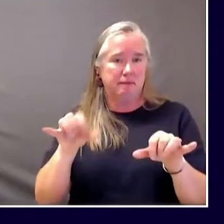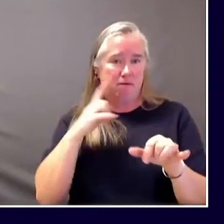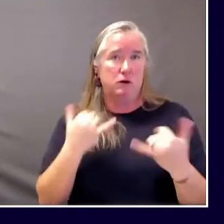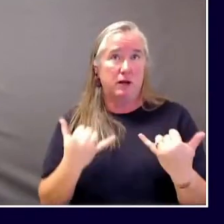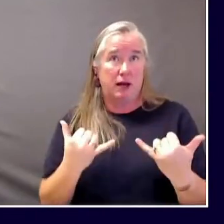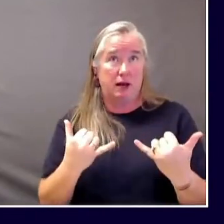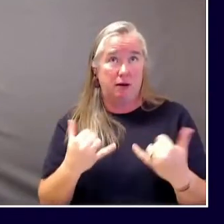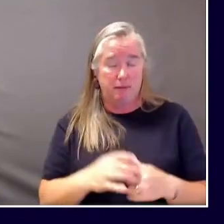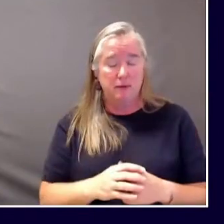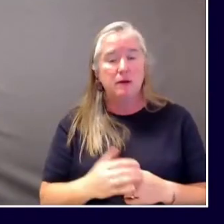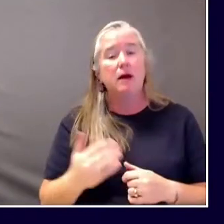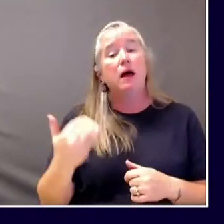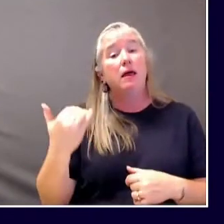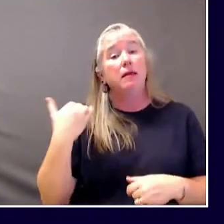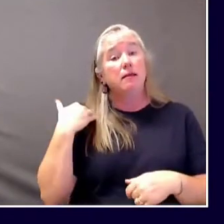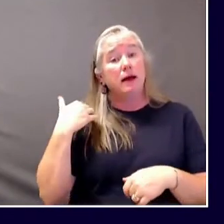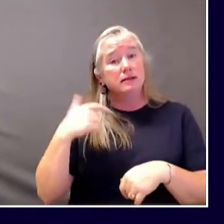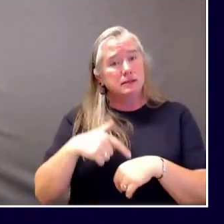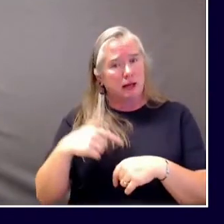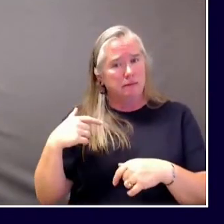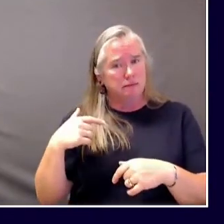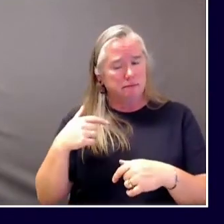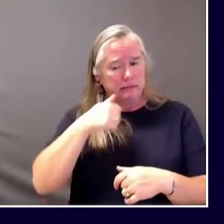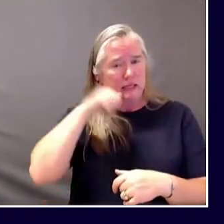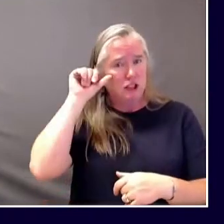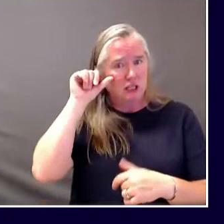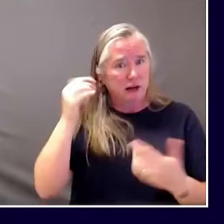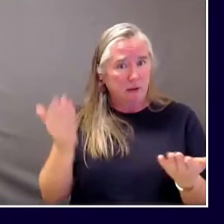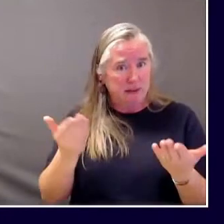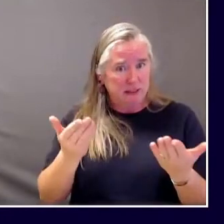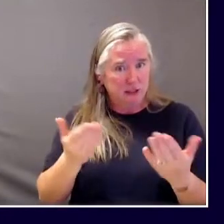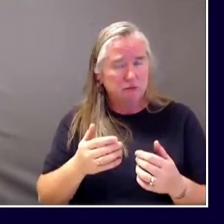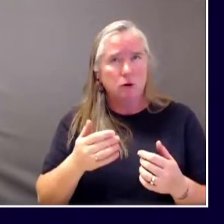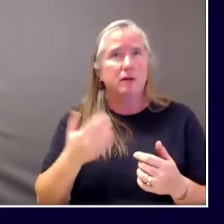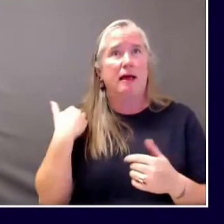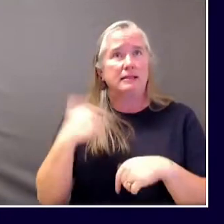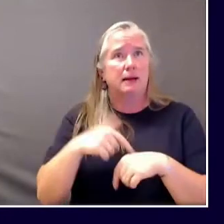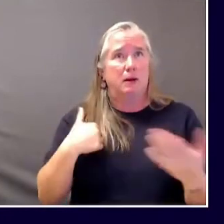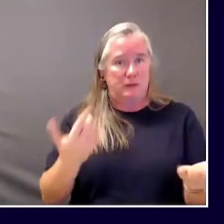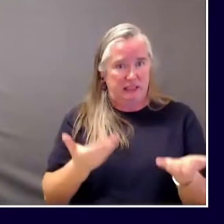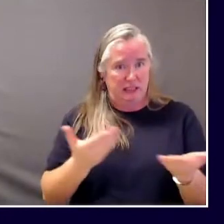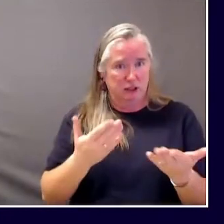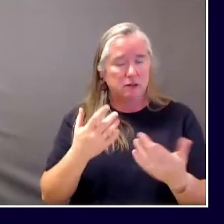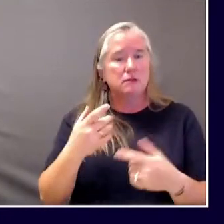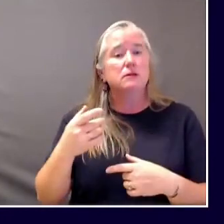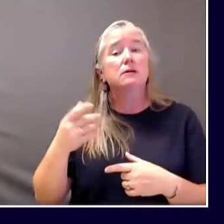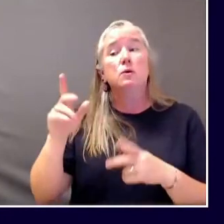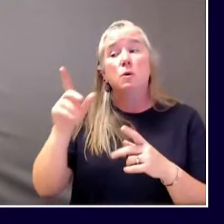I was on the press briefing I